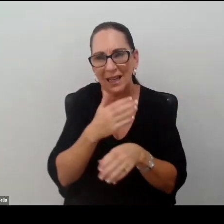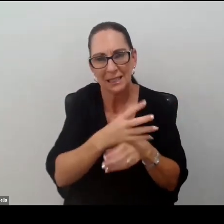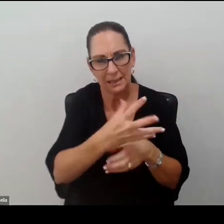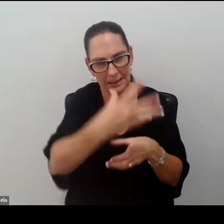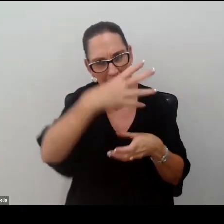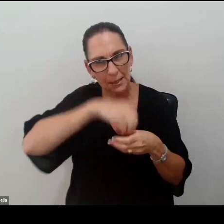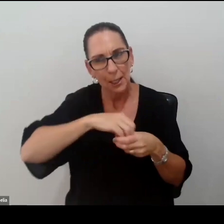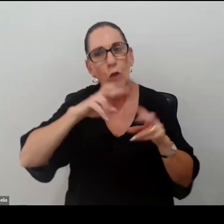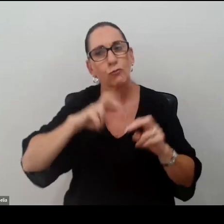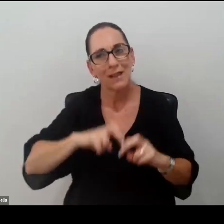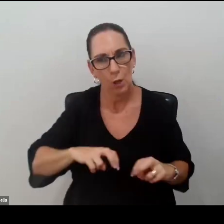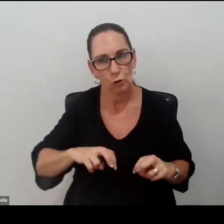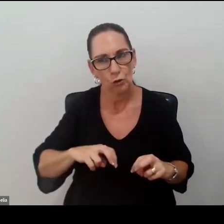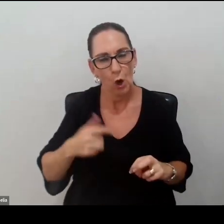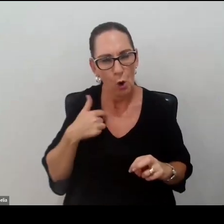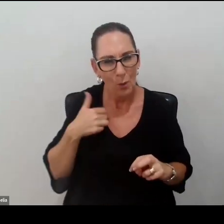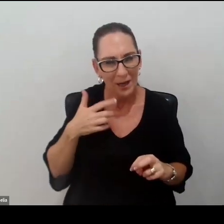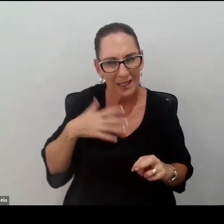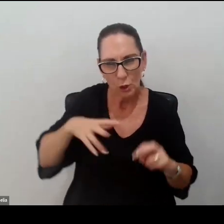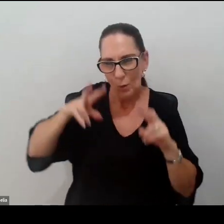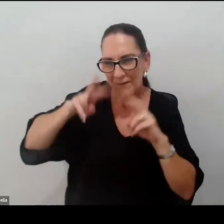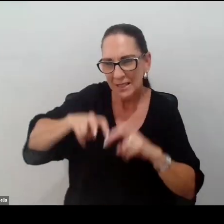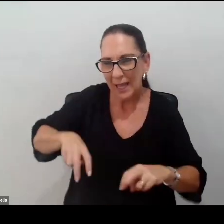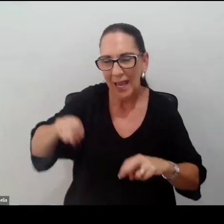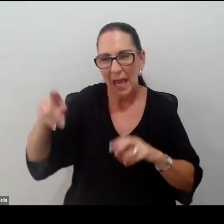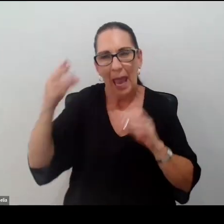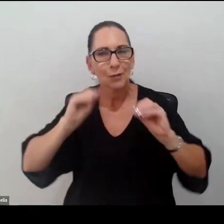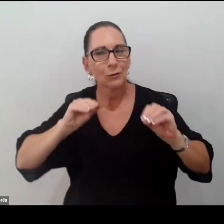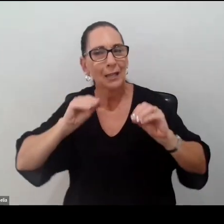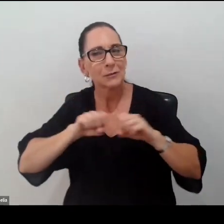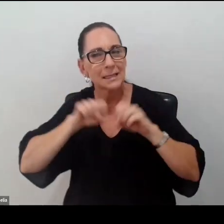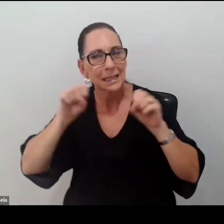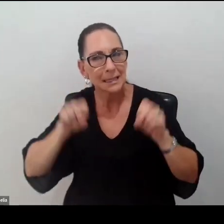We need to investigate the role of the education system in producing traumatised